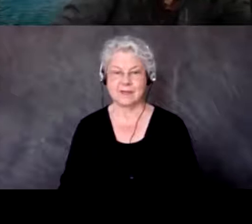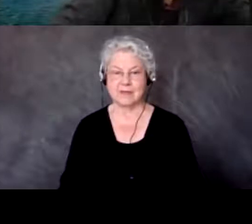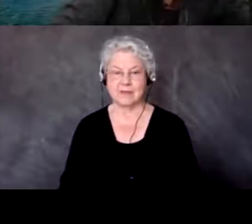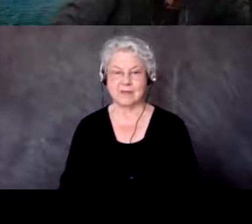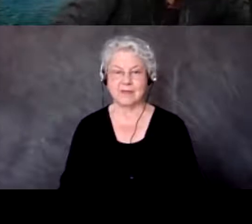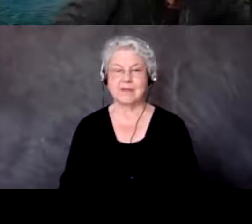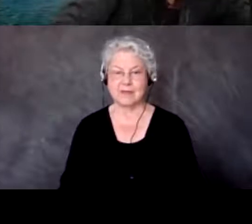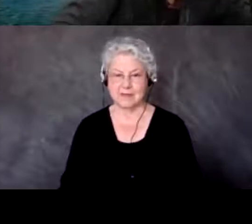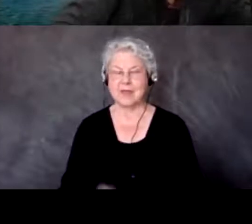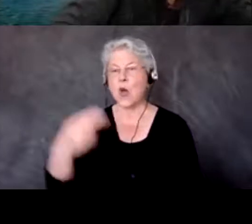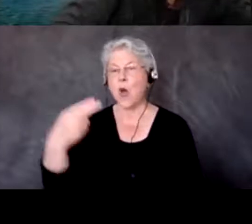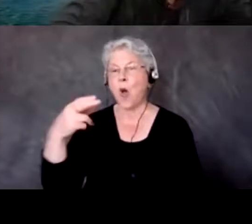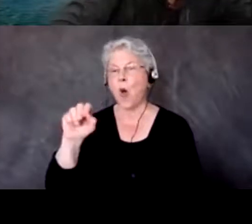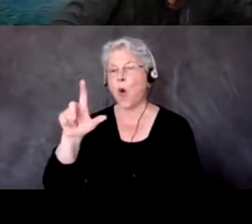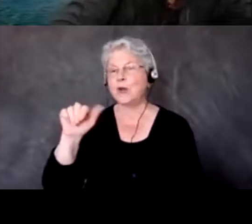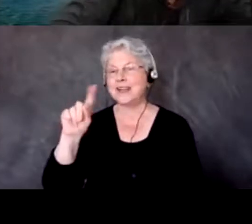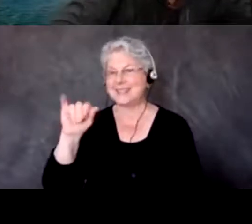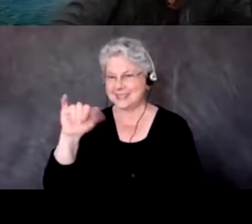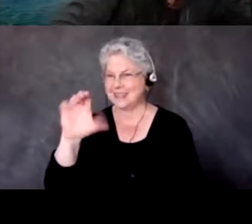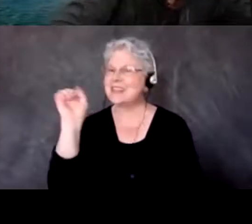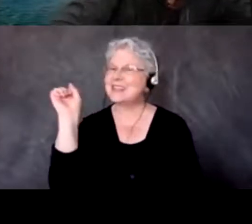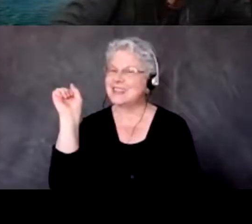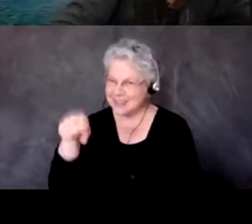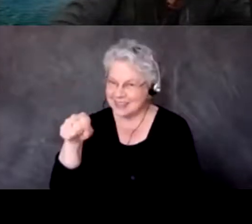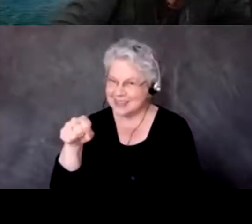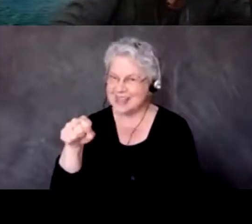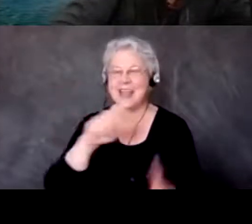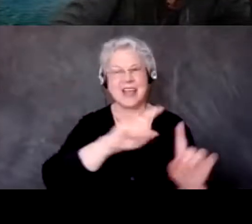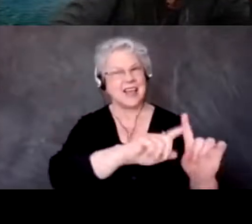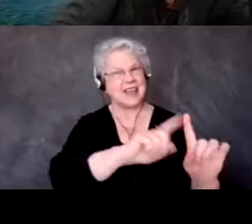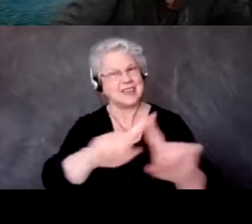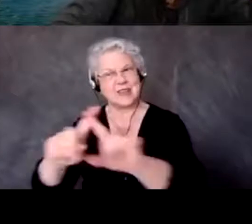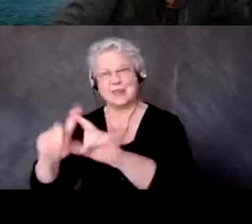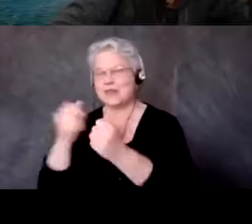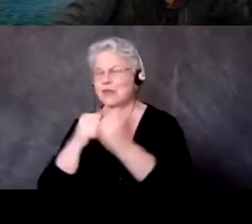Holistic, yes, it’s definitely holistic. It’s different for every community. That’s right - there’s no cookie-cutter approach.